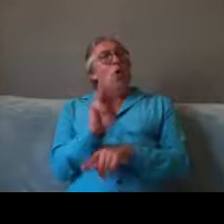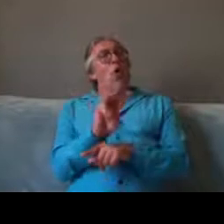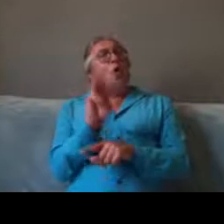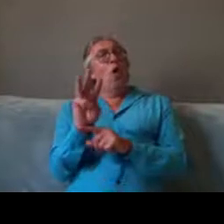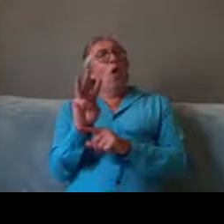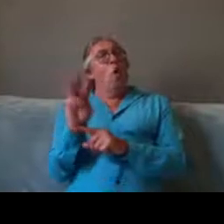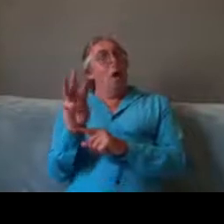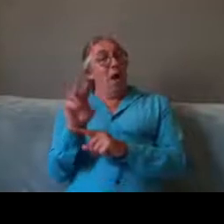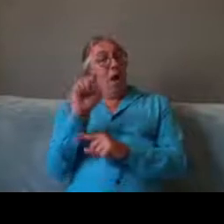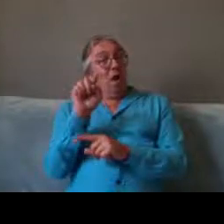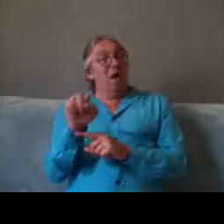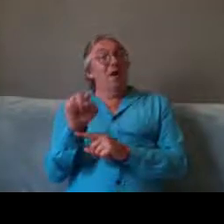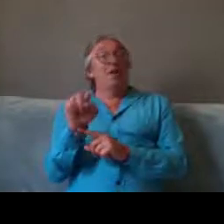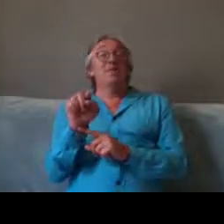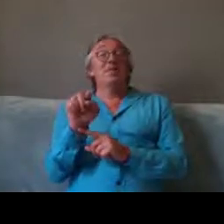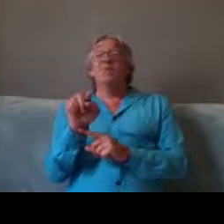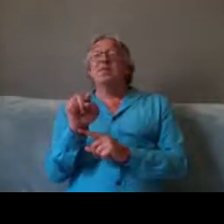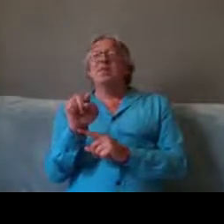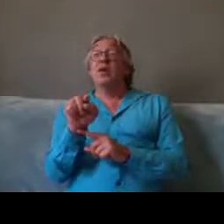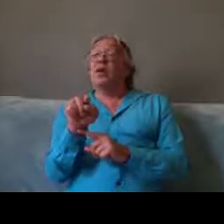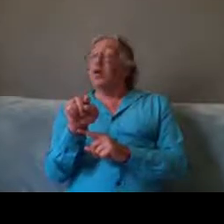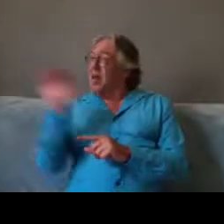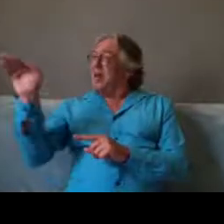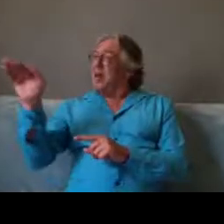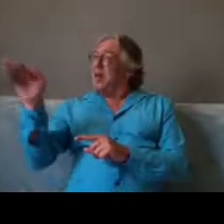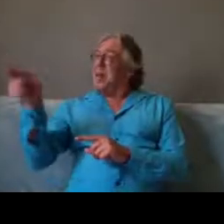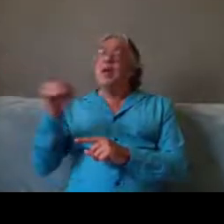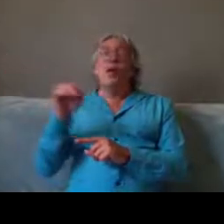to every type of student with disability background.